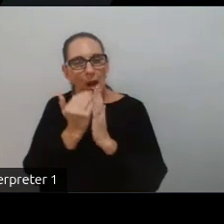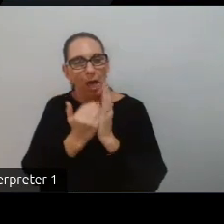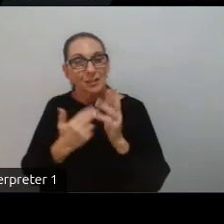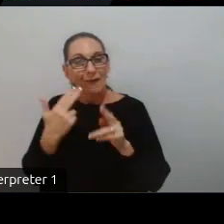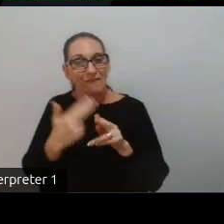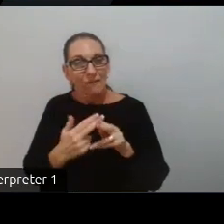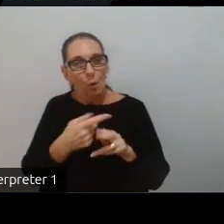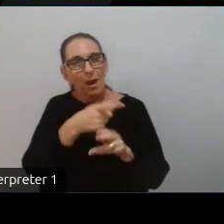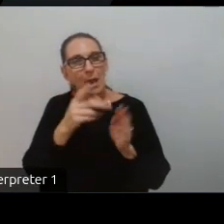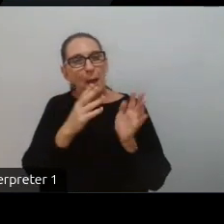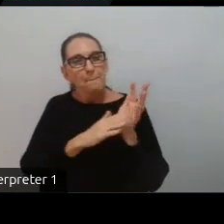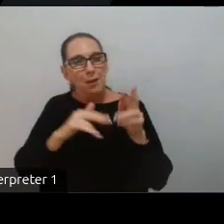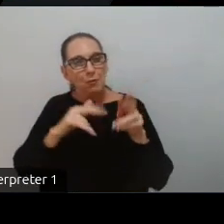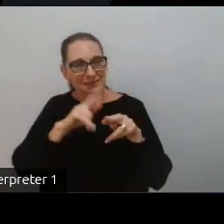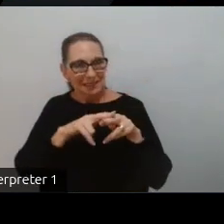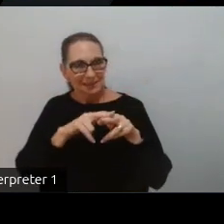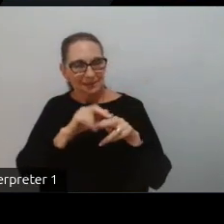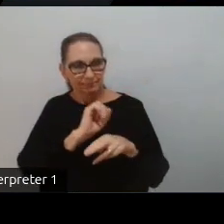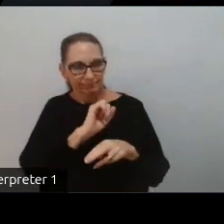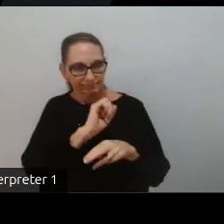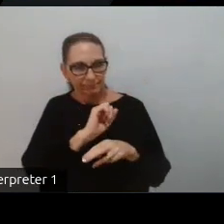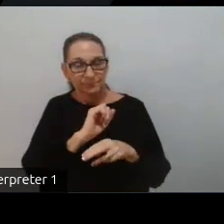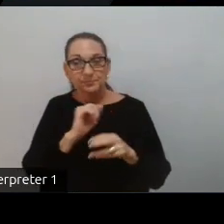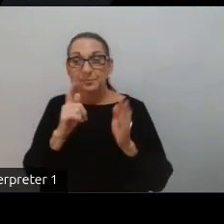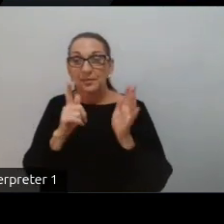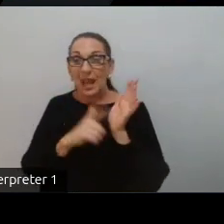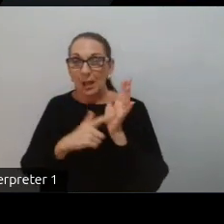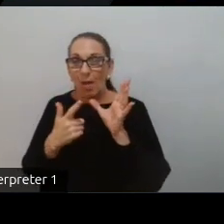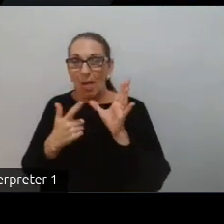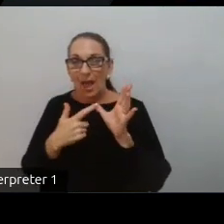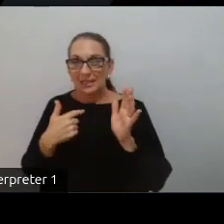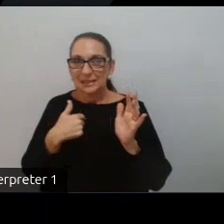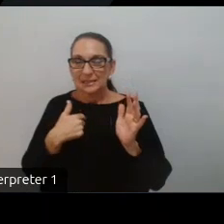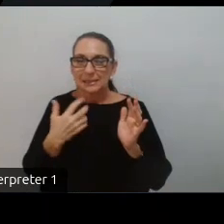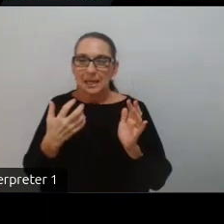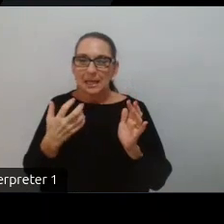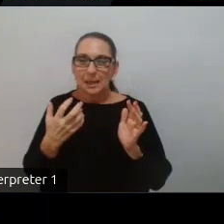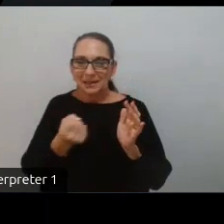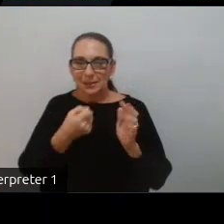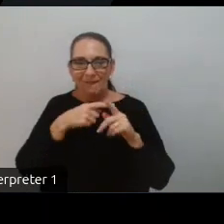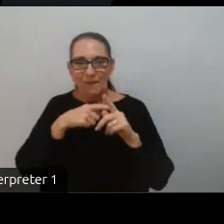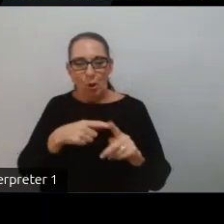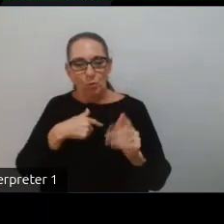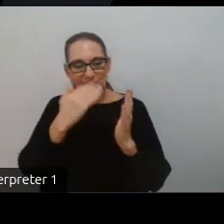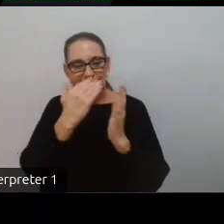at legal aid. So legal aid has got some requirements that they need to meet when